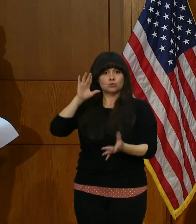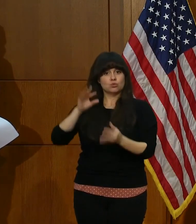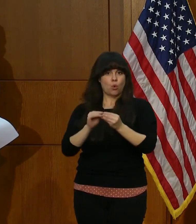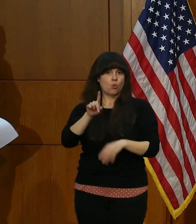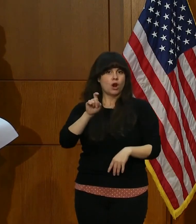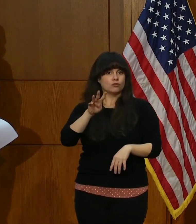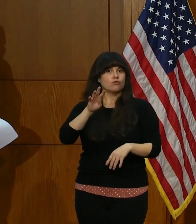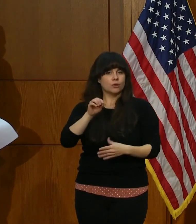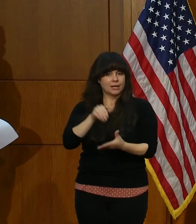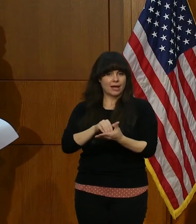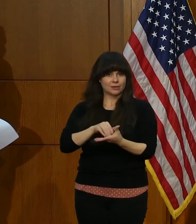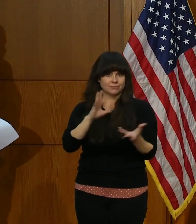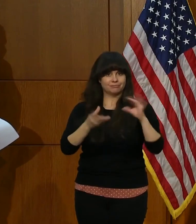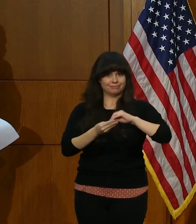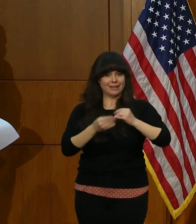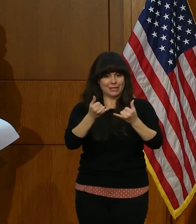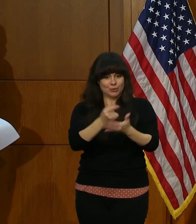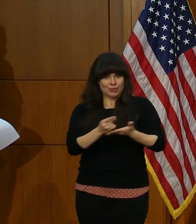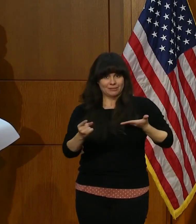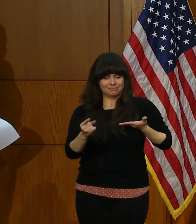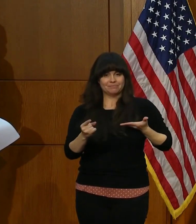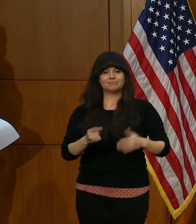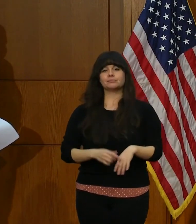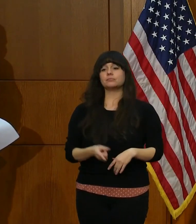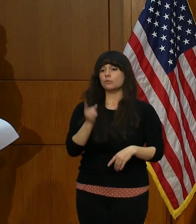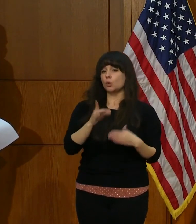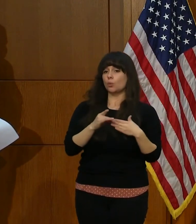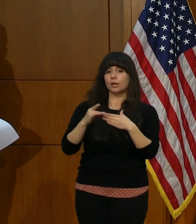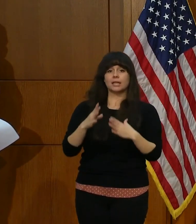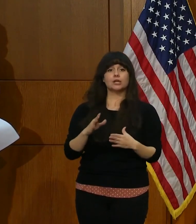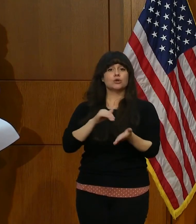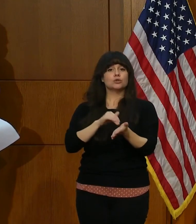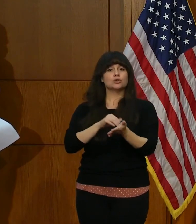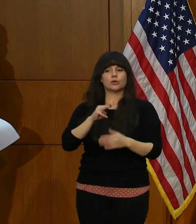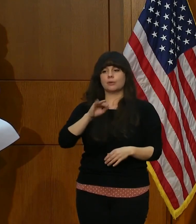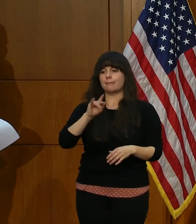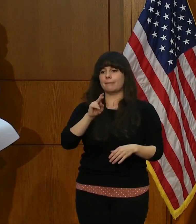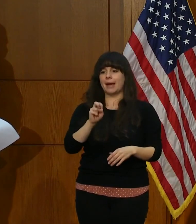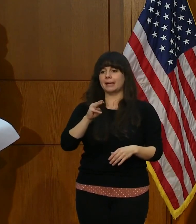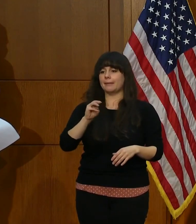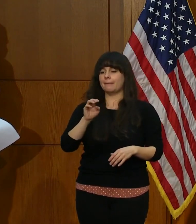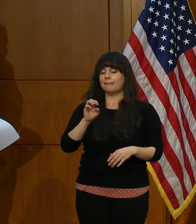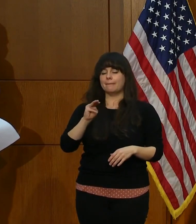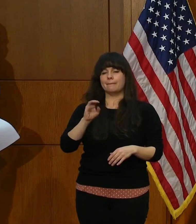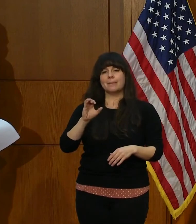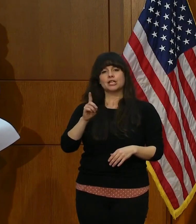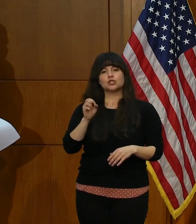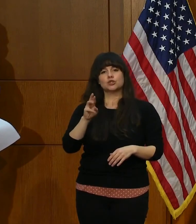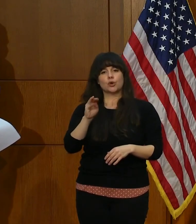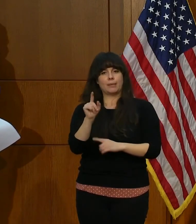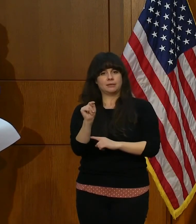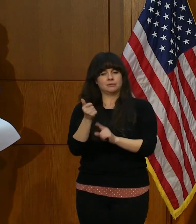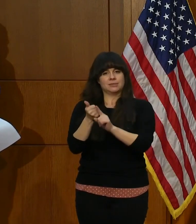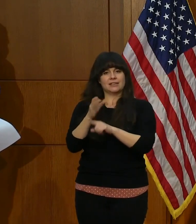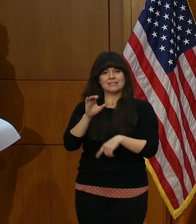ALREADY PLANNED, AND THAT IS GOOD NEWS. ONE OF THE LEADERS IN THIS EFFORT, AND HE HAS BEEN